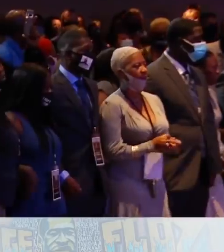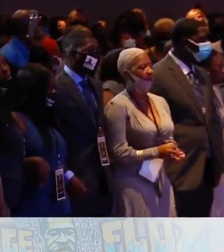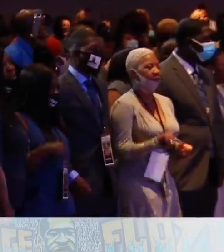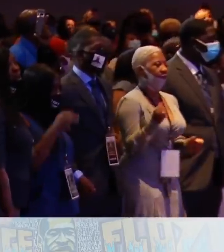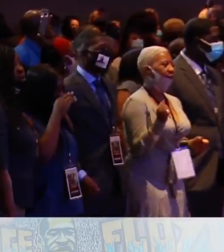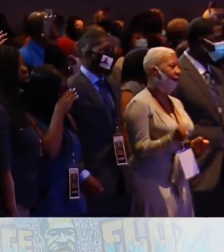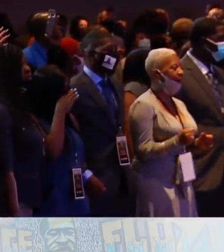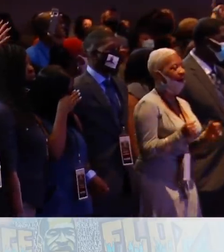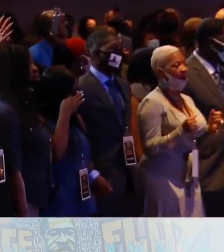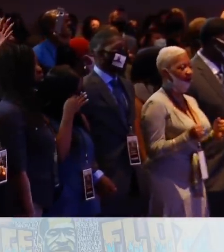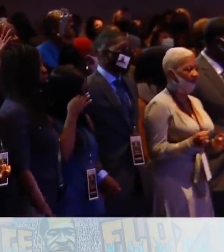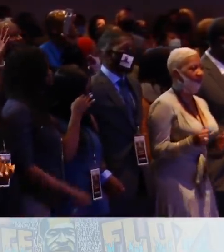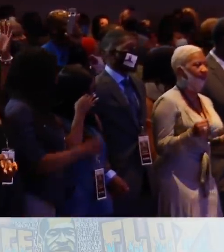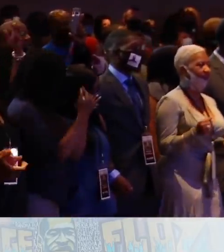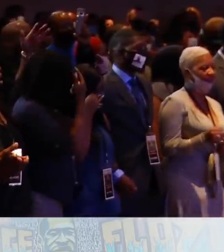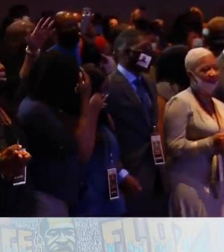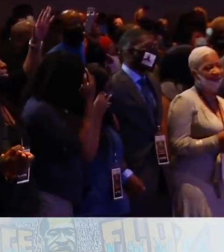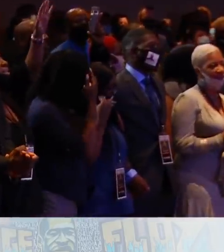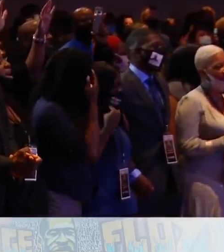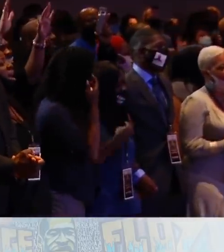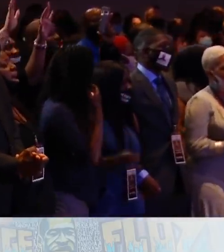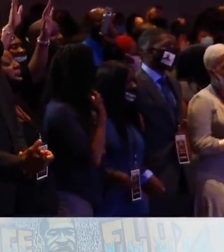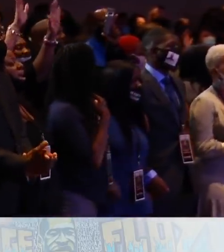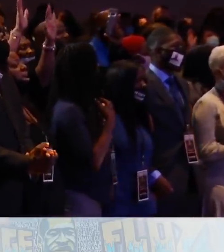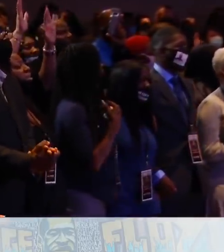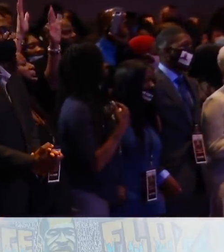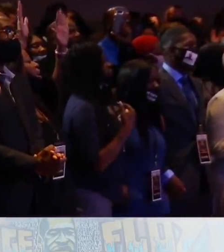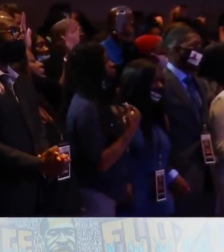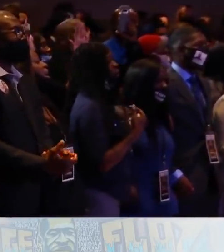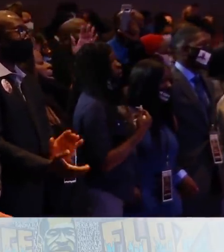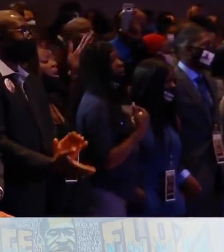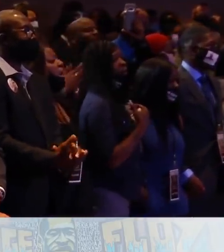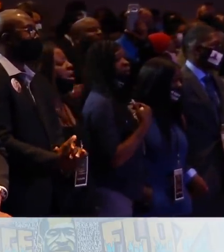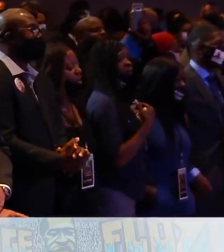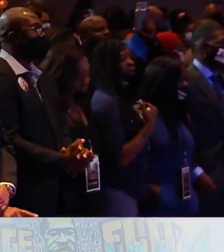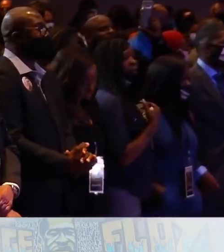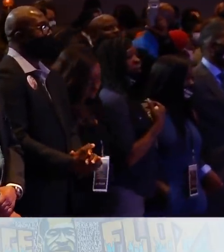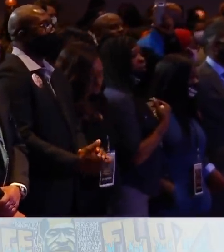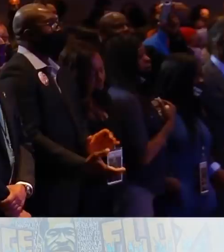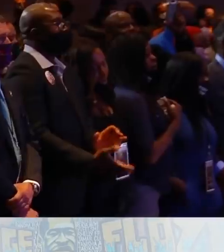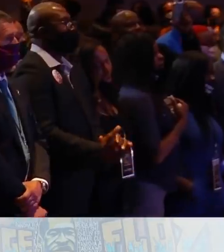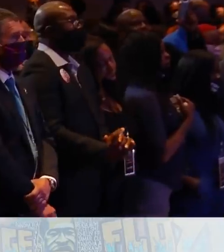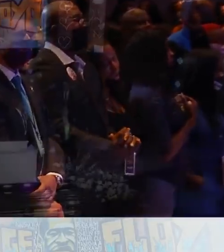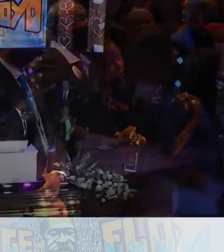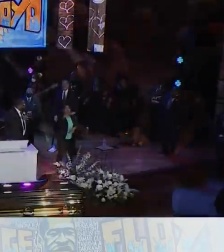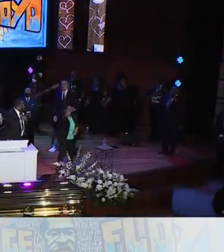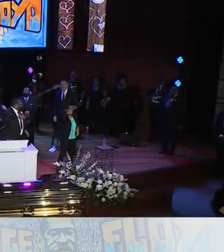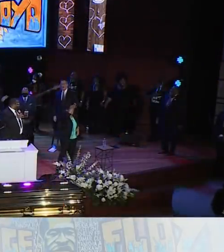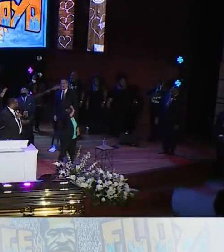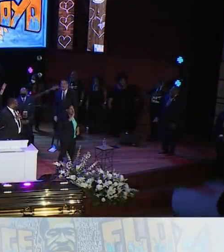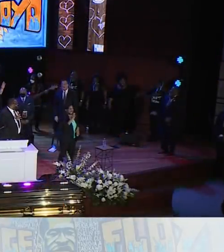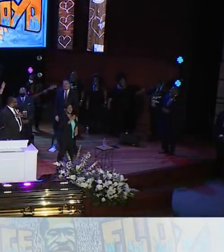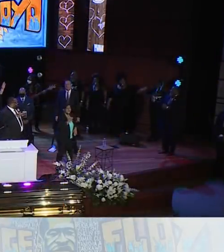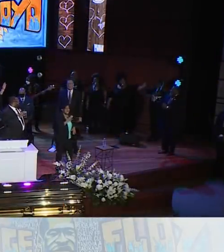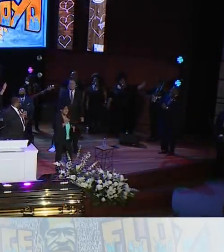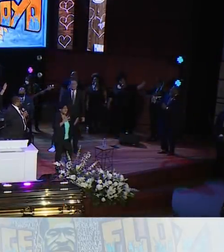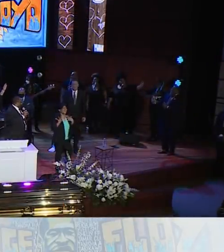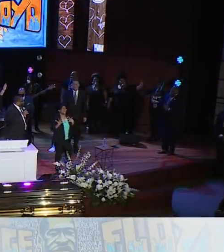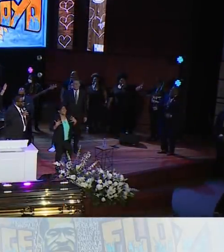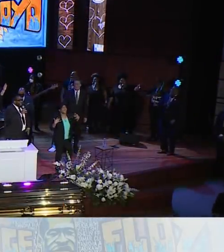GOD OUR SAVIOR, GOD OUR HEALER. GOD OUR DELIVERER. YES, HE IS.